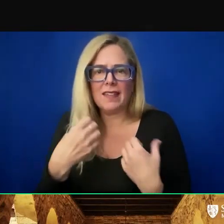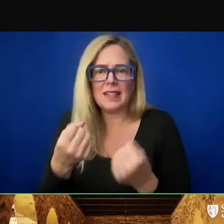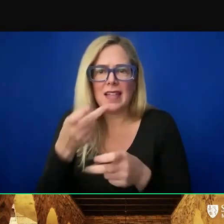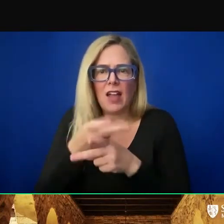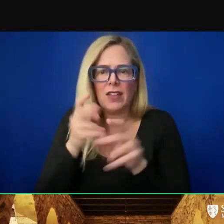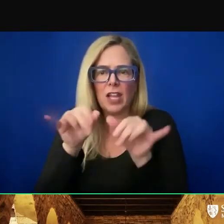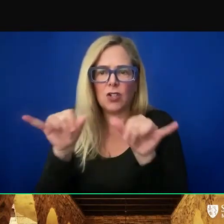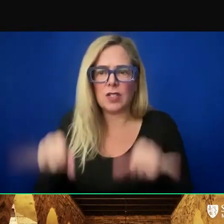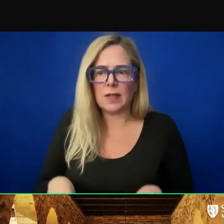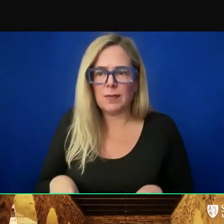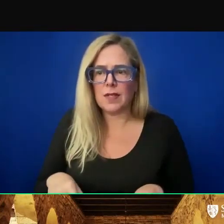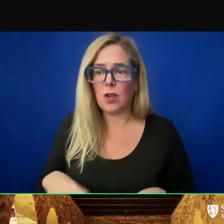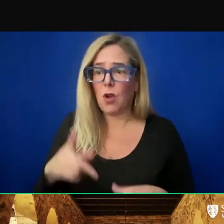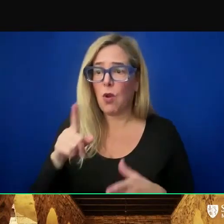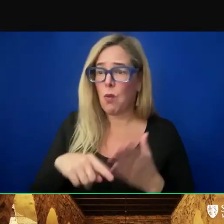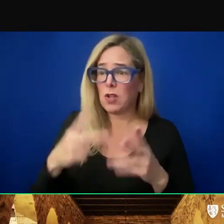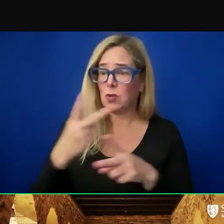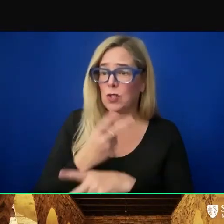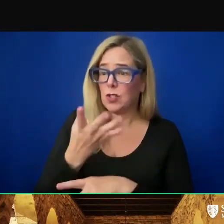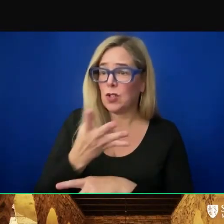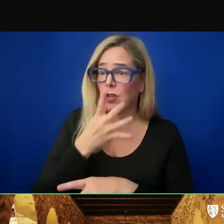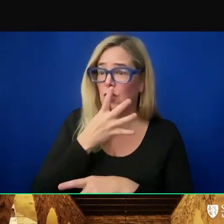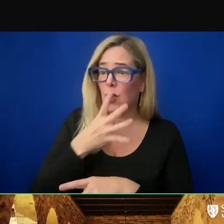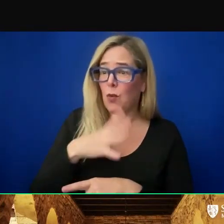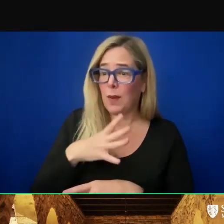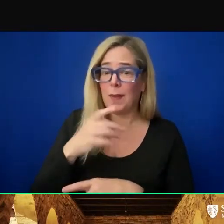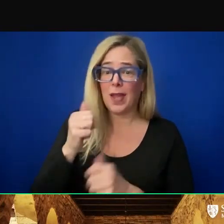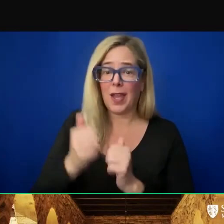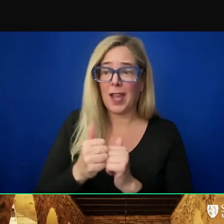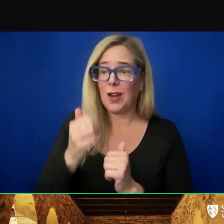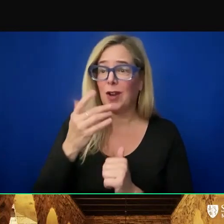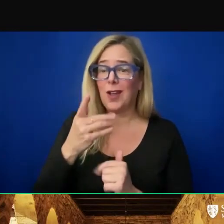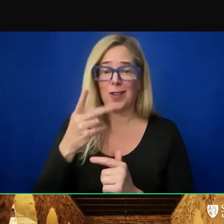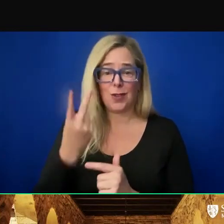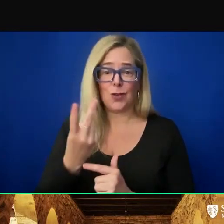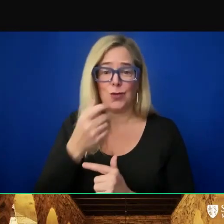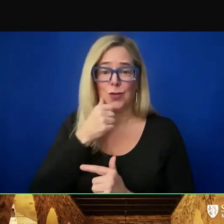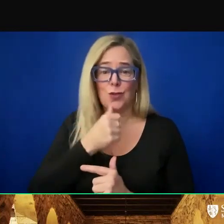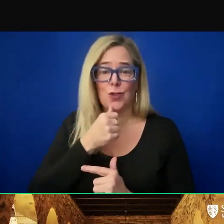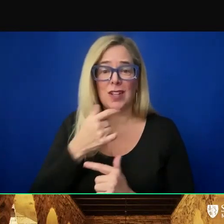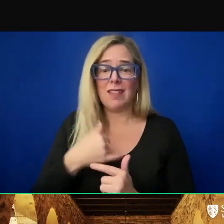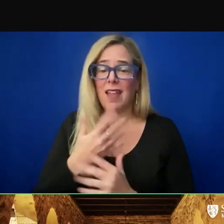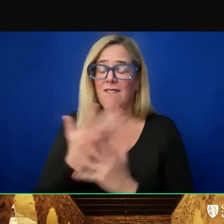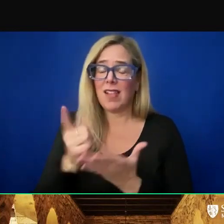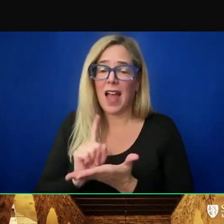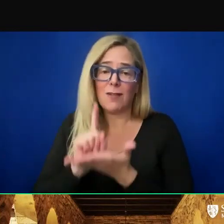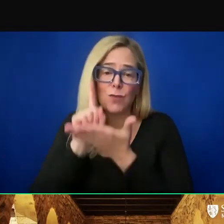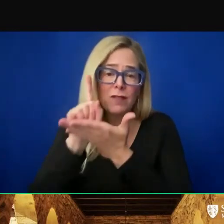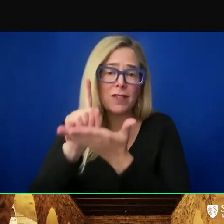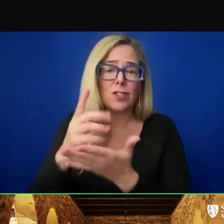two daughters who have a ton of privilege. They were born at Stanford Hospital. They